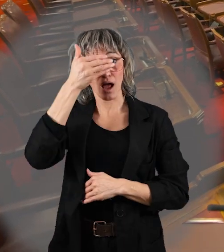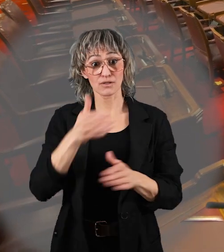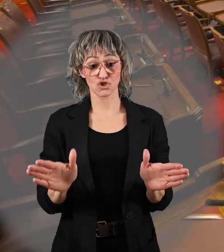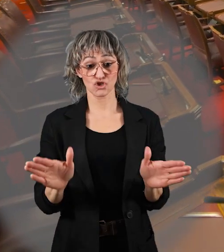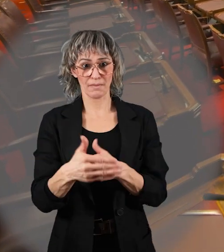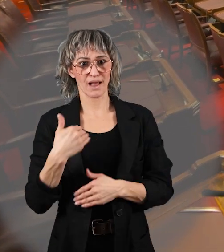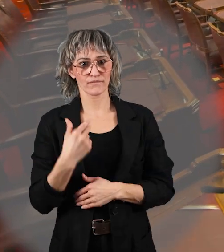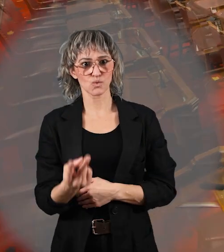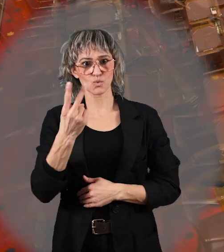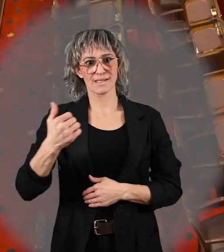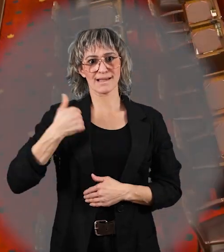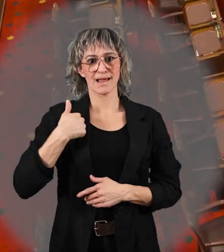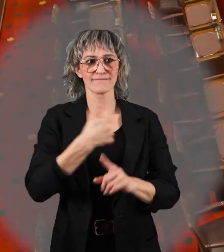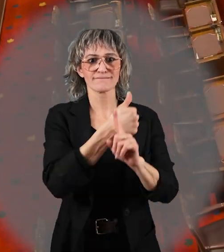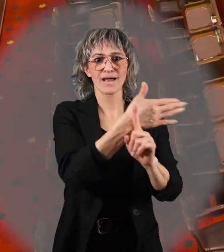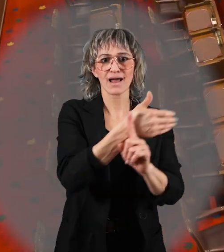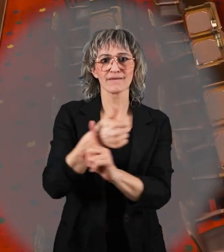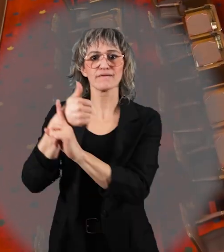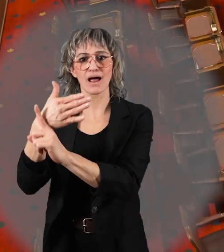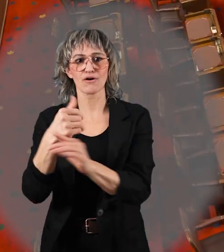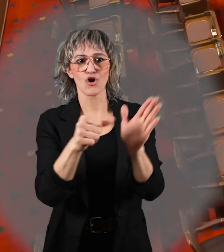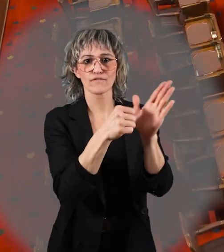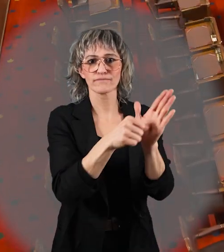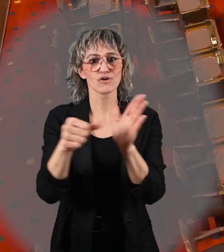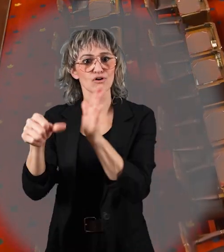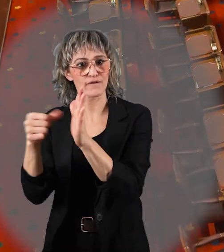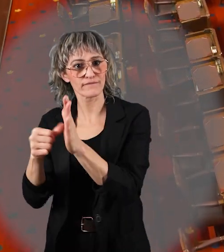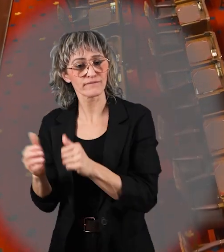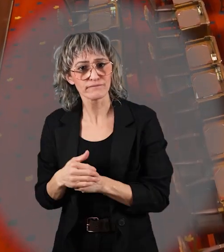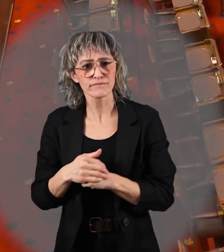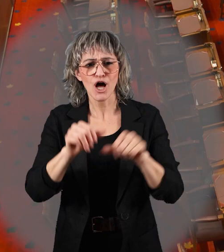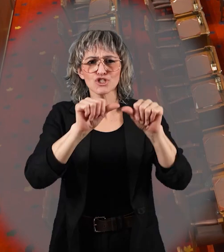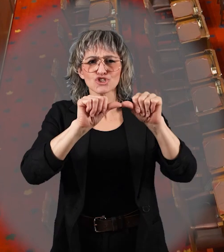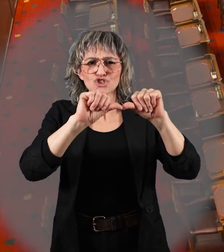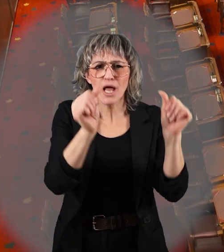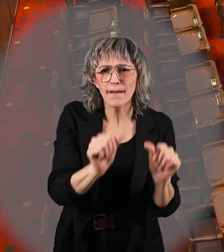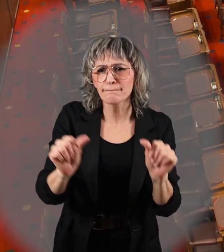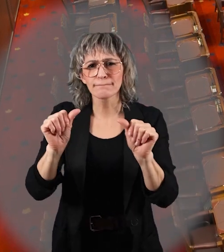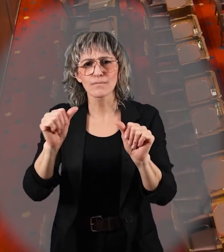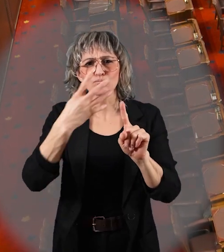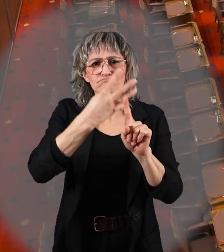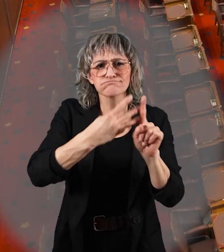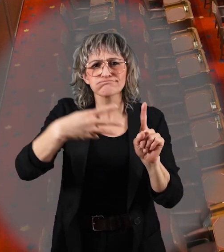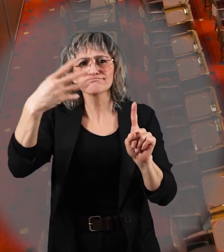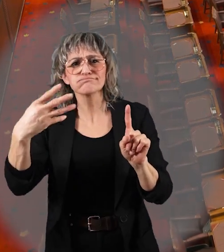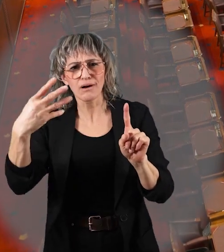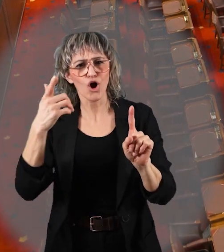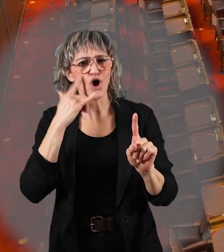that reflect its role as the site of Parliament's Upper Chamber.